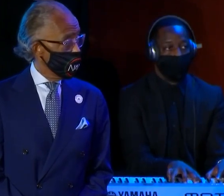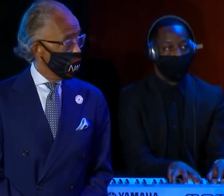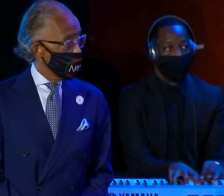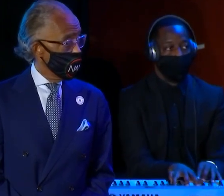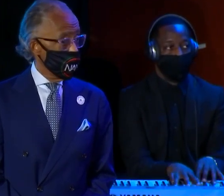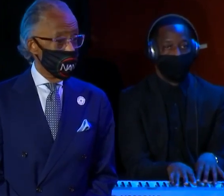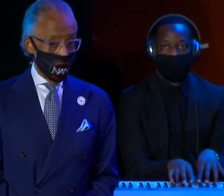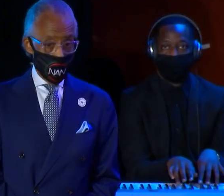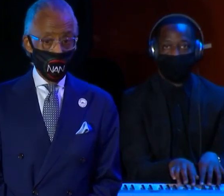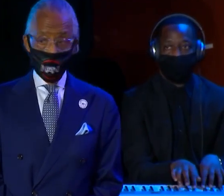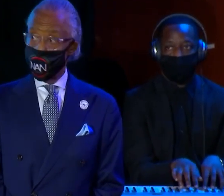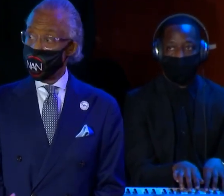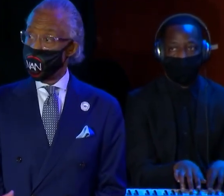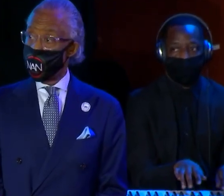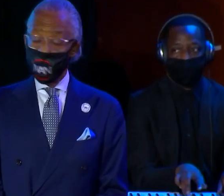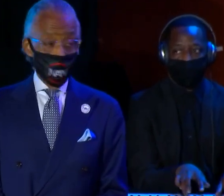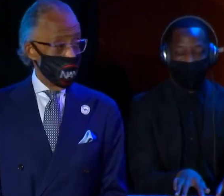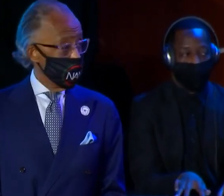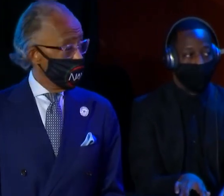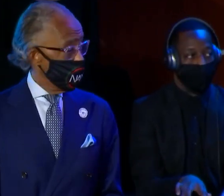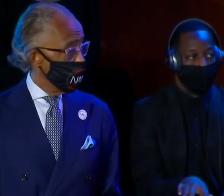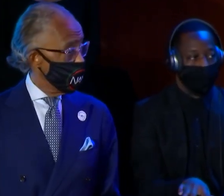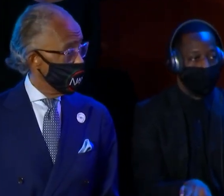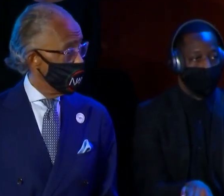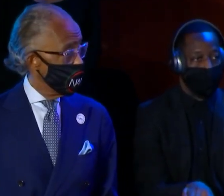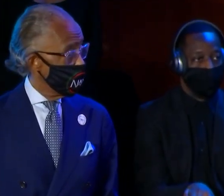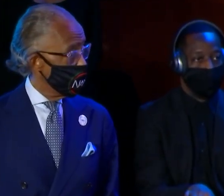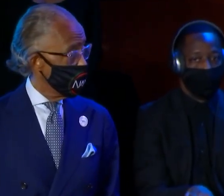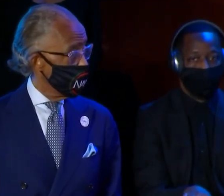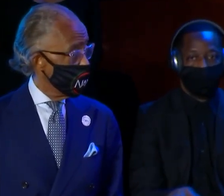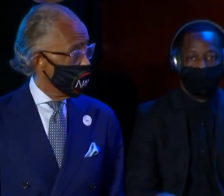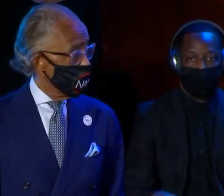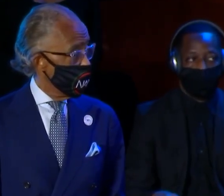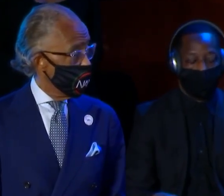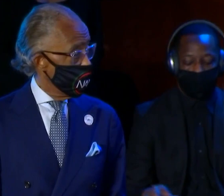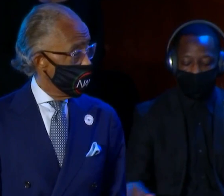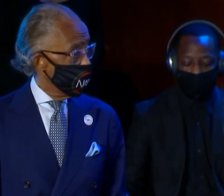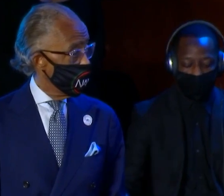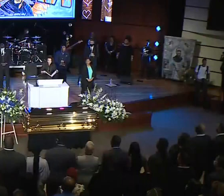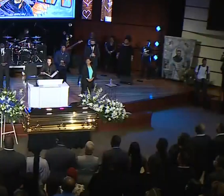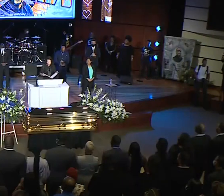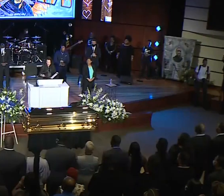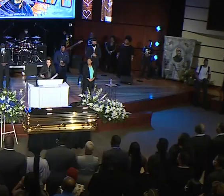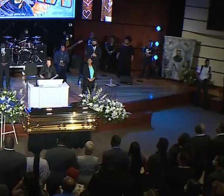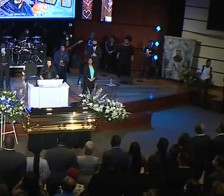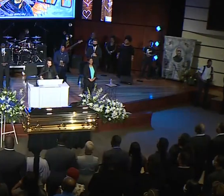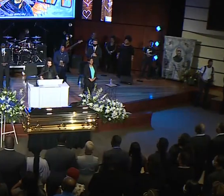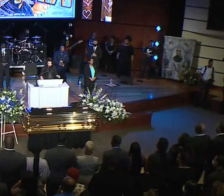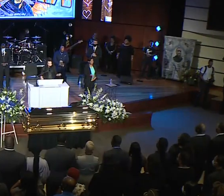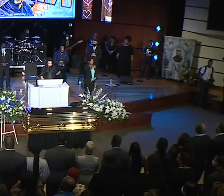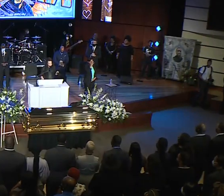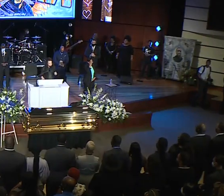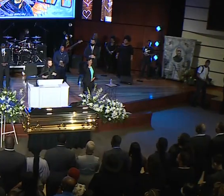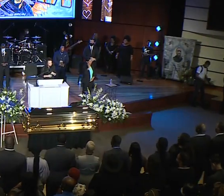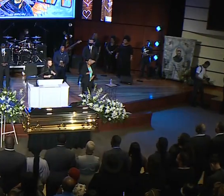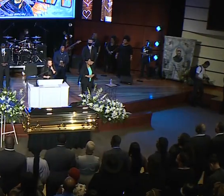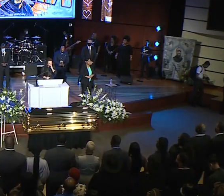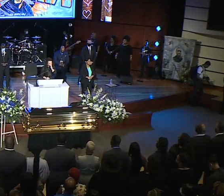GETTING READY TO TAKE THE PODIUM, WE SHOULD ALSO NOTE THAT THIS IS JUST BEGINNING OF A NUMBER OF THESE SERVICES TO HONOR THE LIFE OF GEORGE FLOYD.